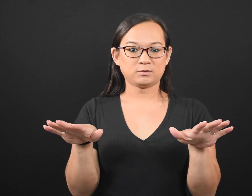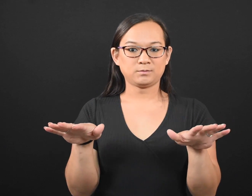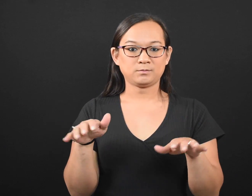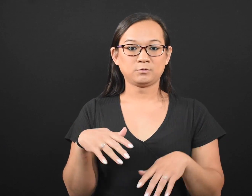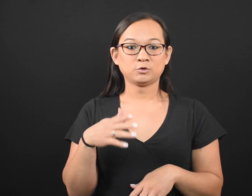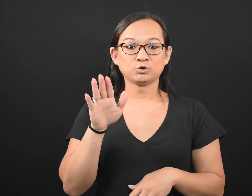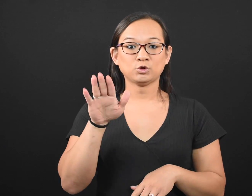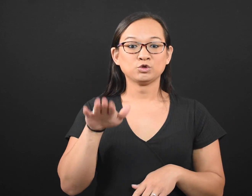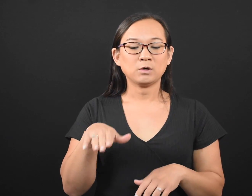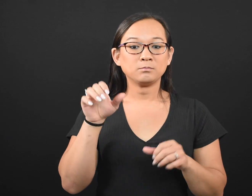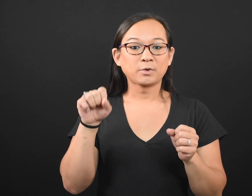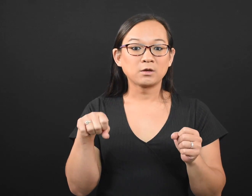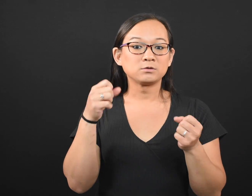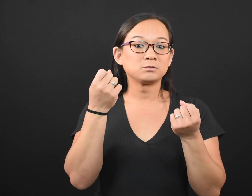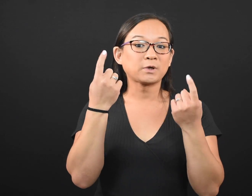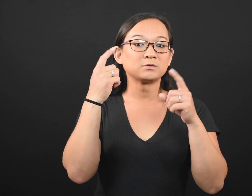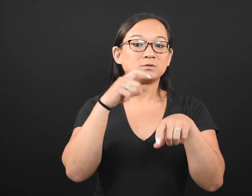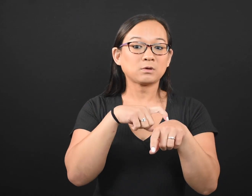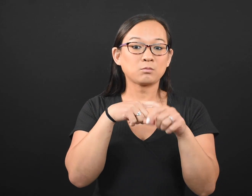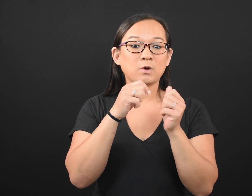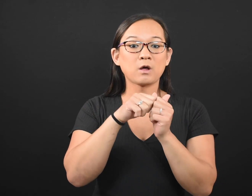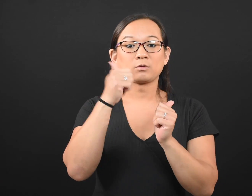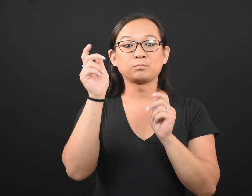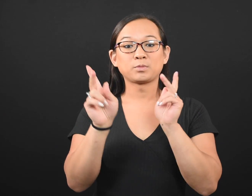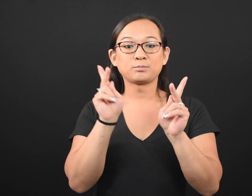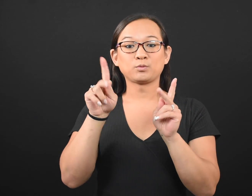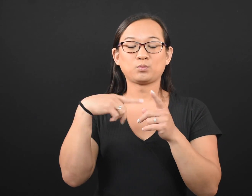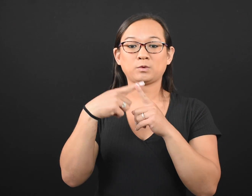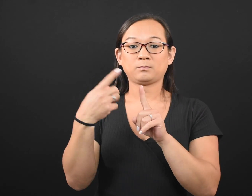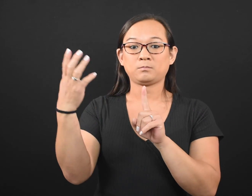the higher the risk of COVID- 19 spread. While your child may